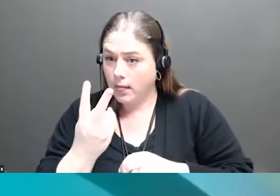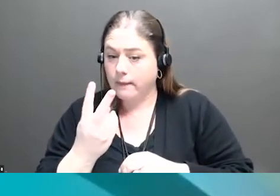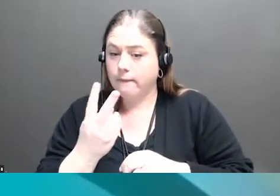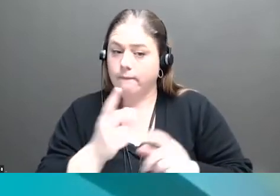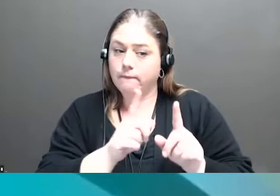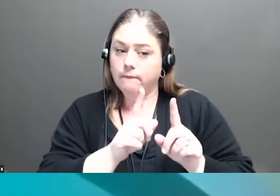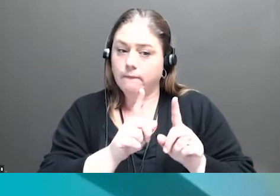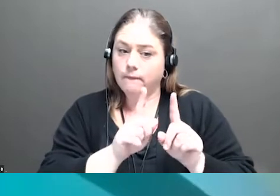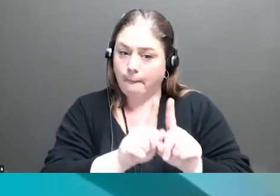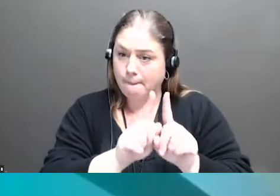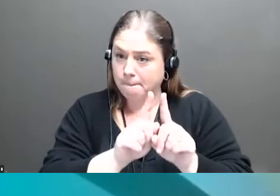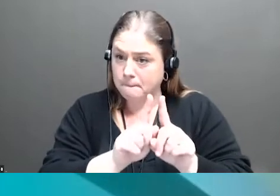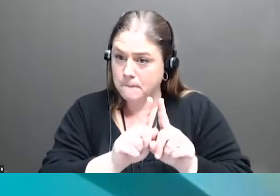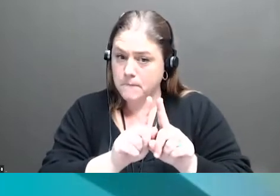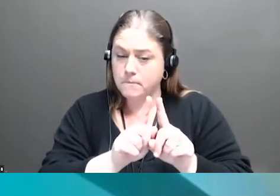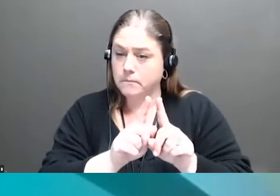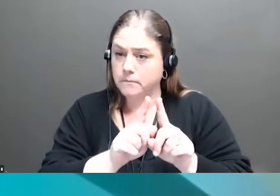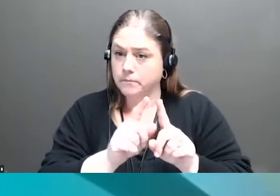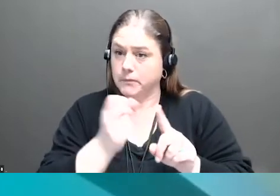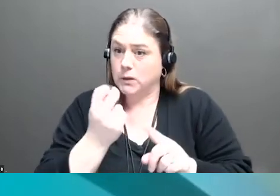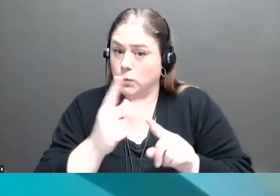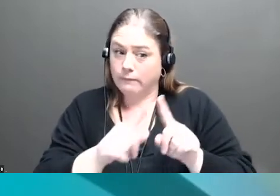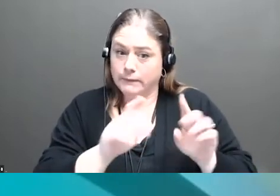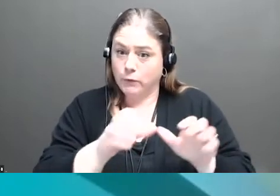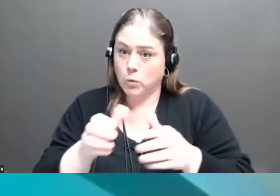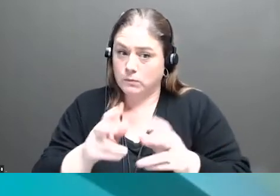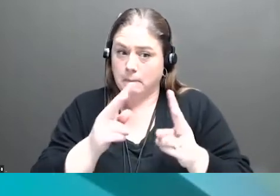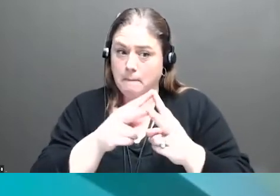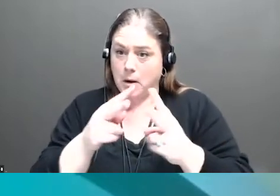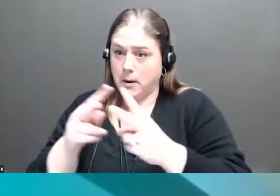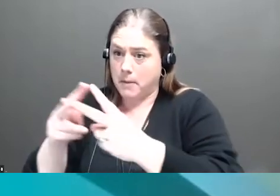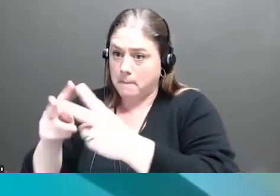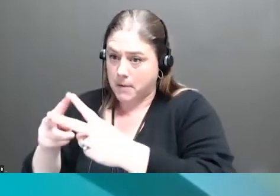So overall there was good representation from the diverse disability groups,